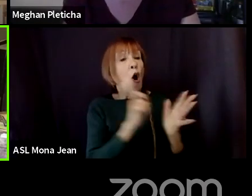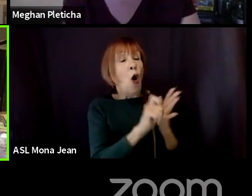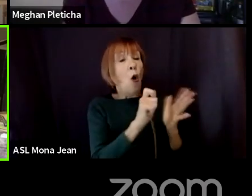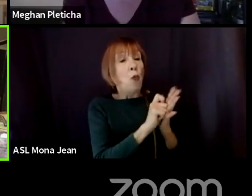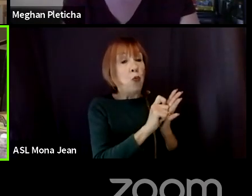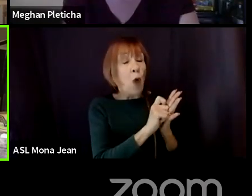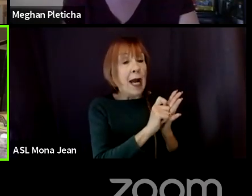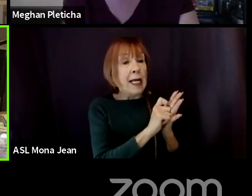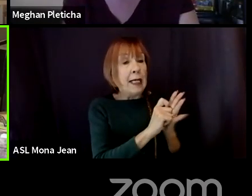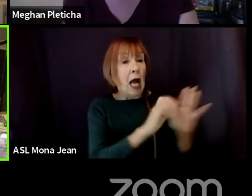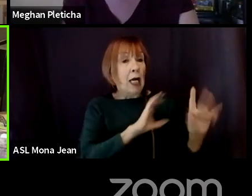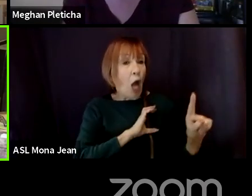if you're not trans.